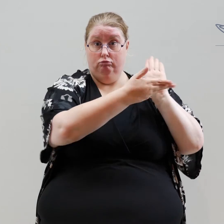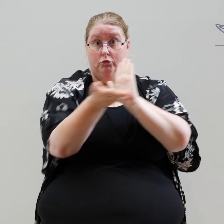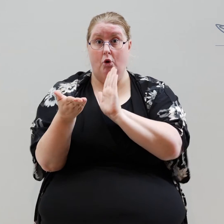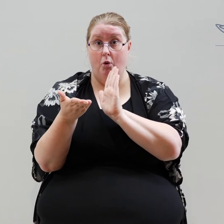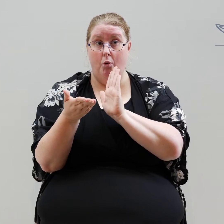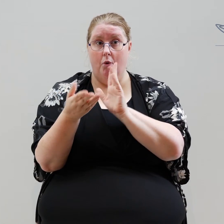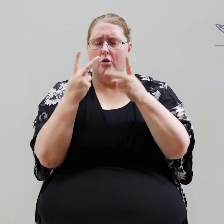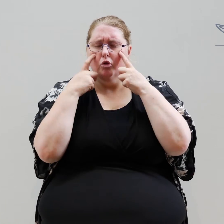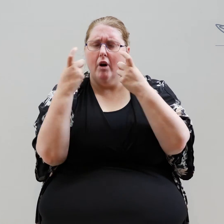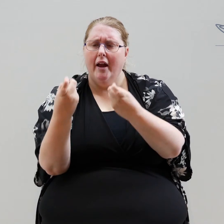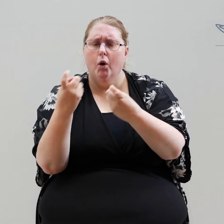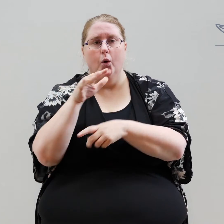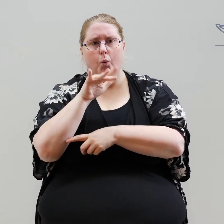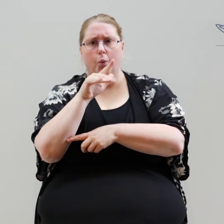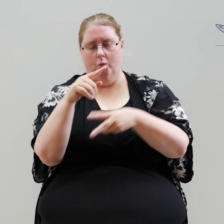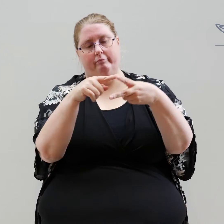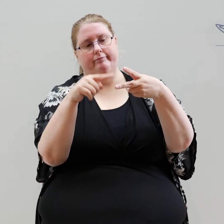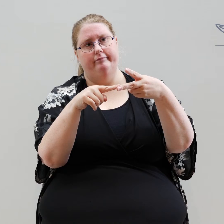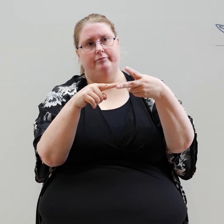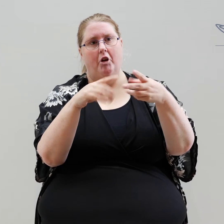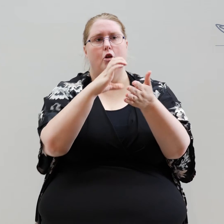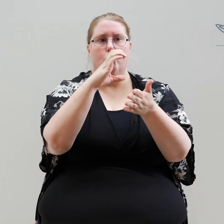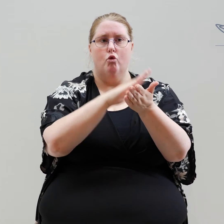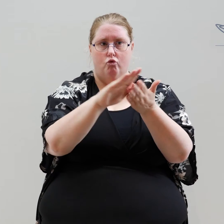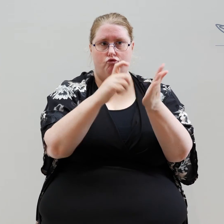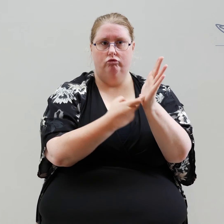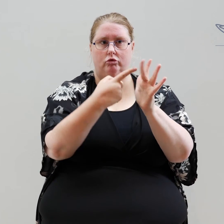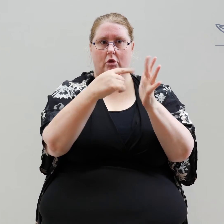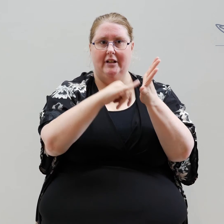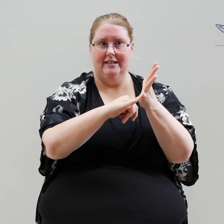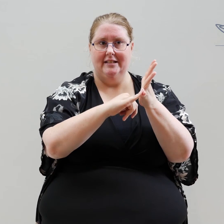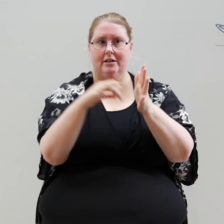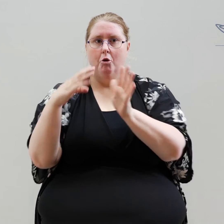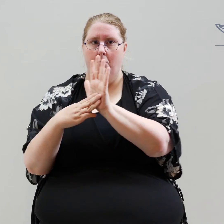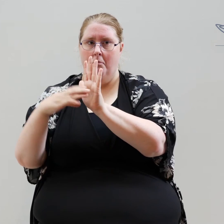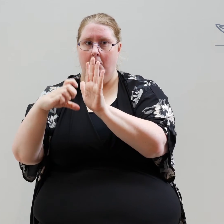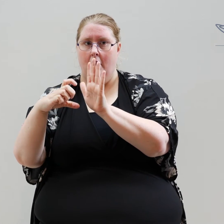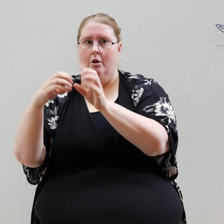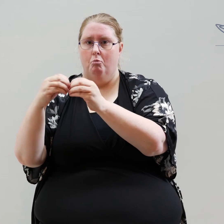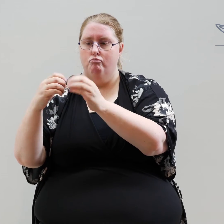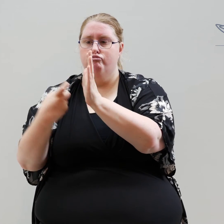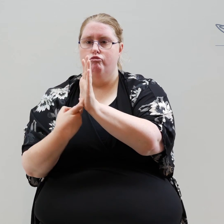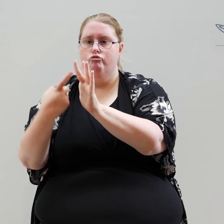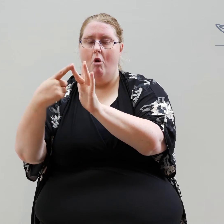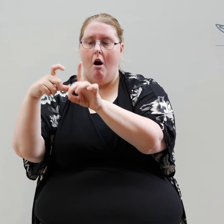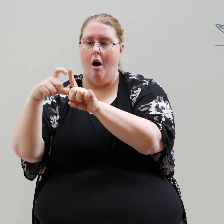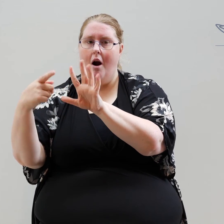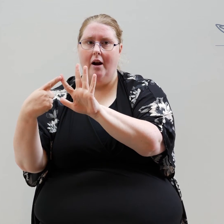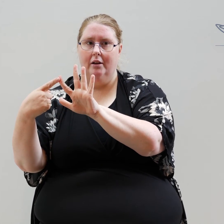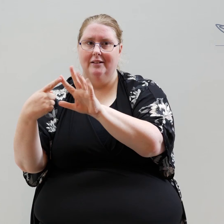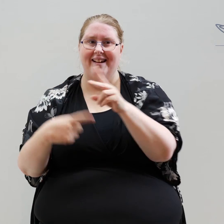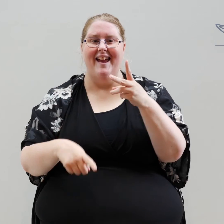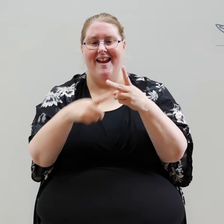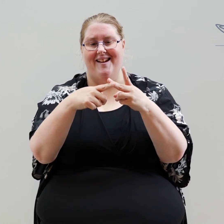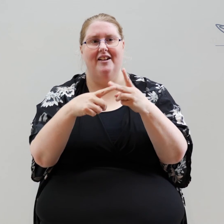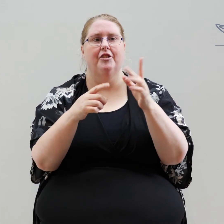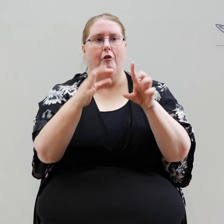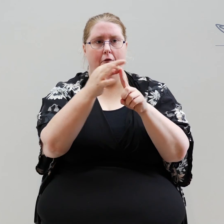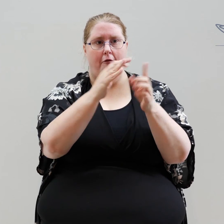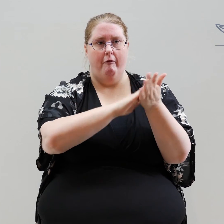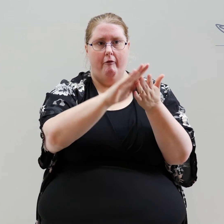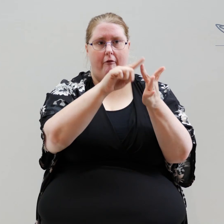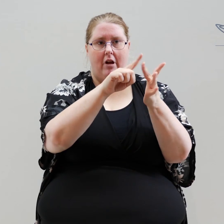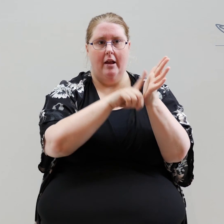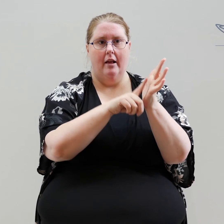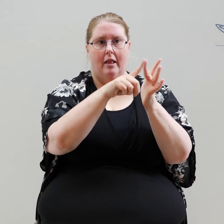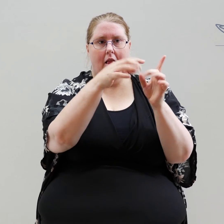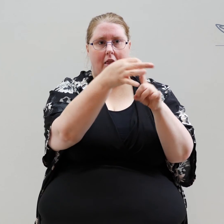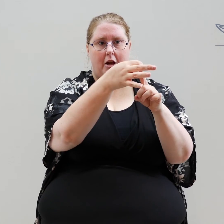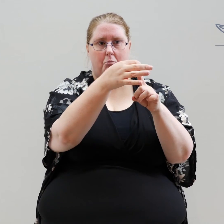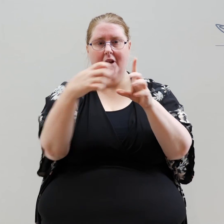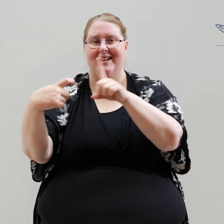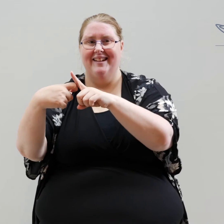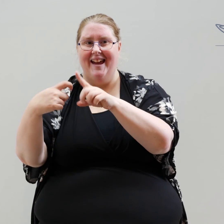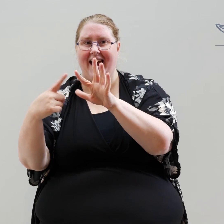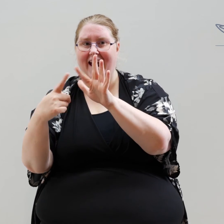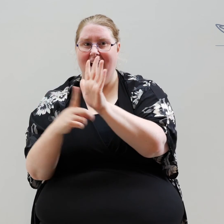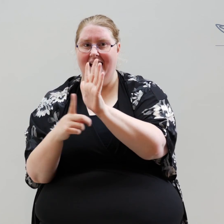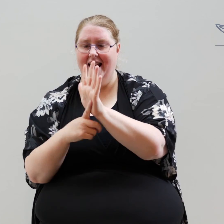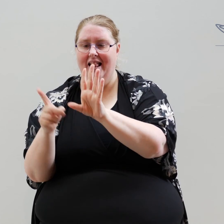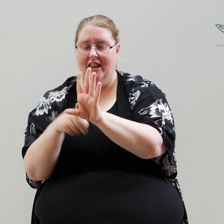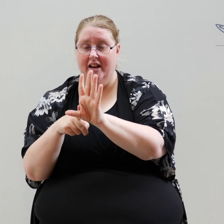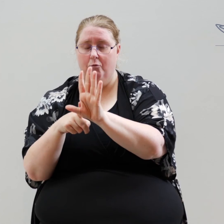The exhibition is curated by Chris McBride and Philip Kelly.